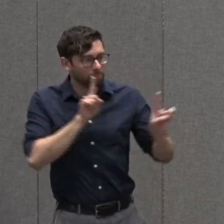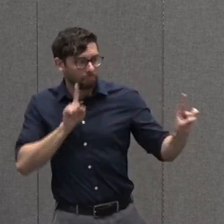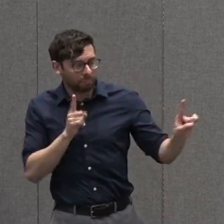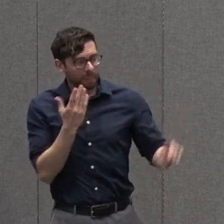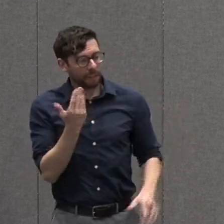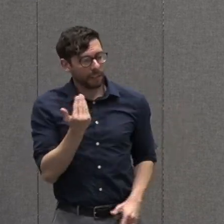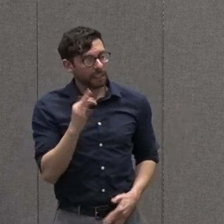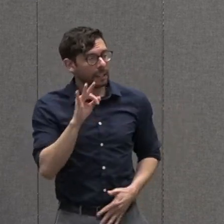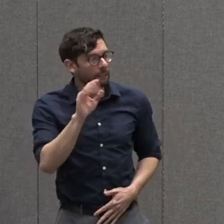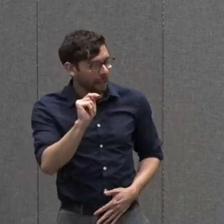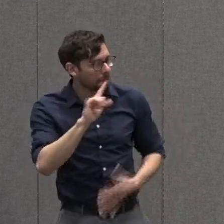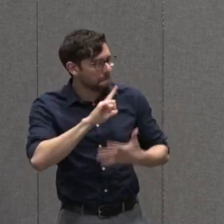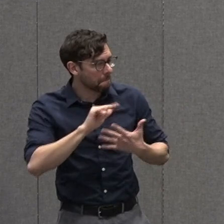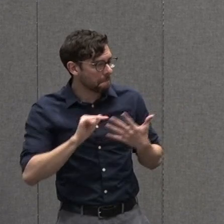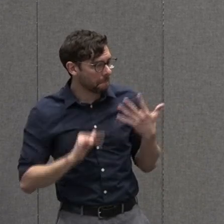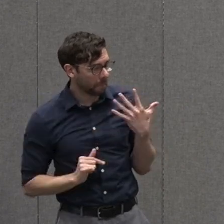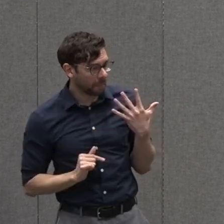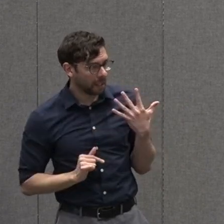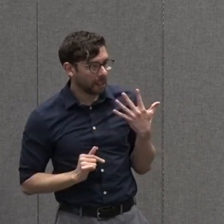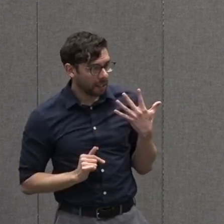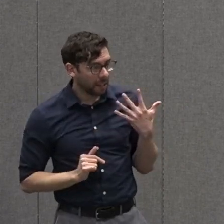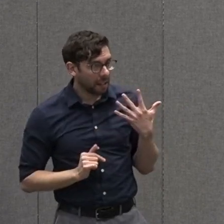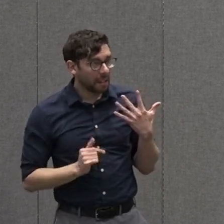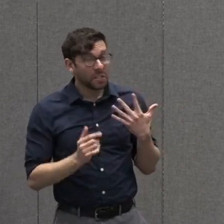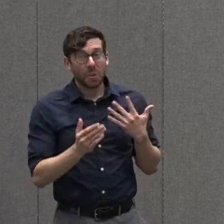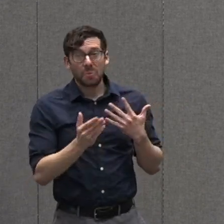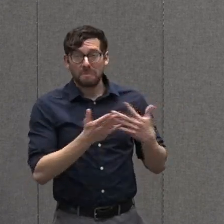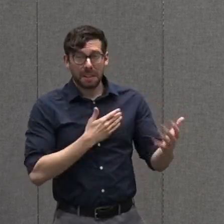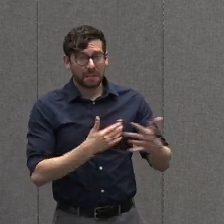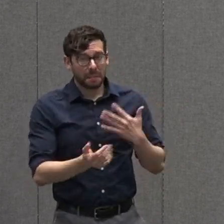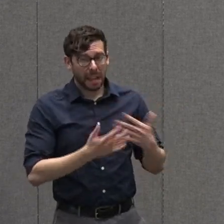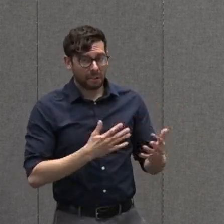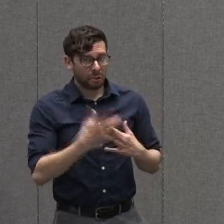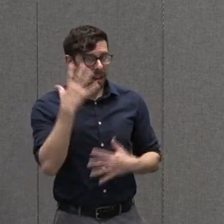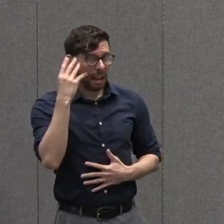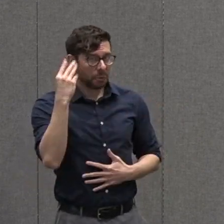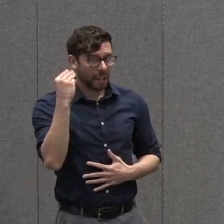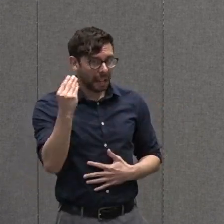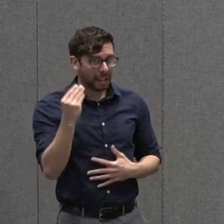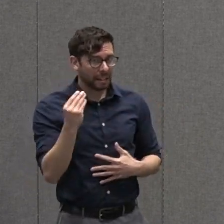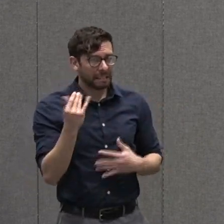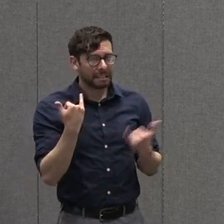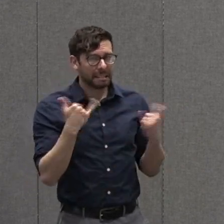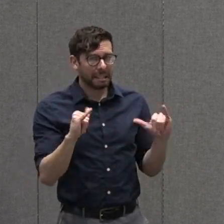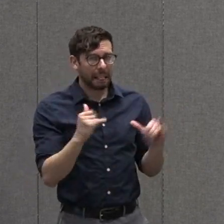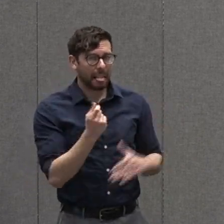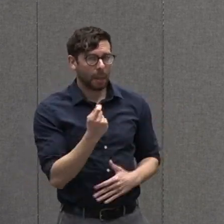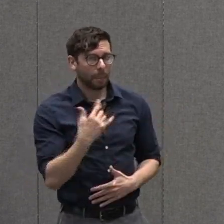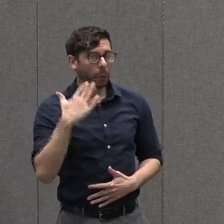Even though it's kinda cool outside, probably in the nice parts of the day, we can start seeing them now outside, right?